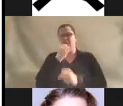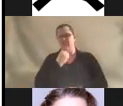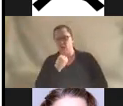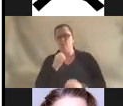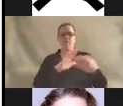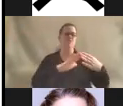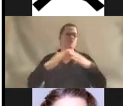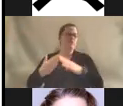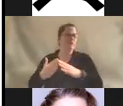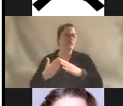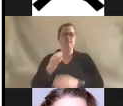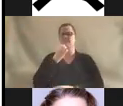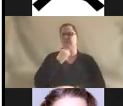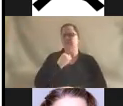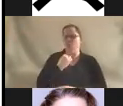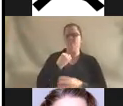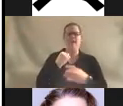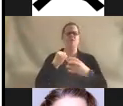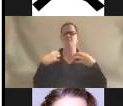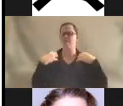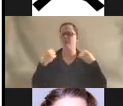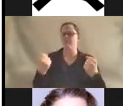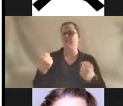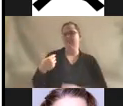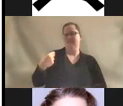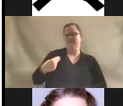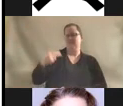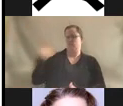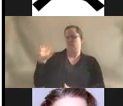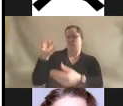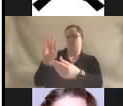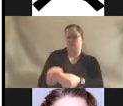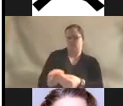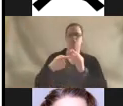And the history of OHEA has shown for over a decade